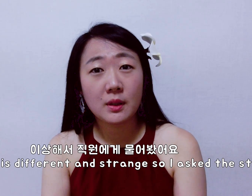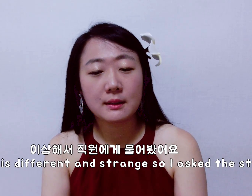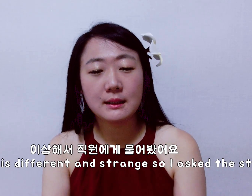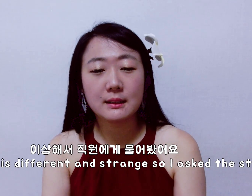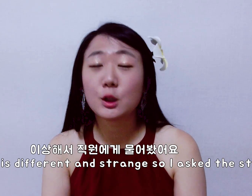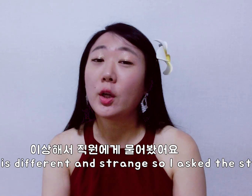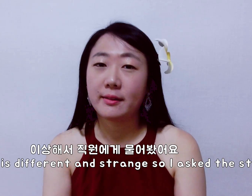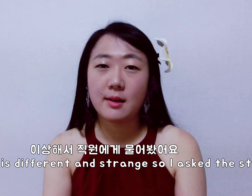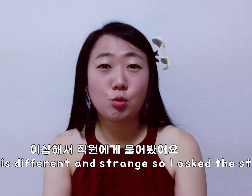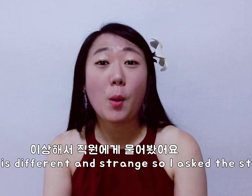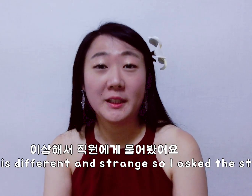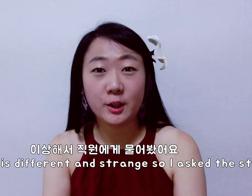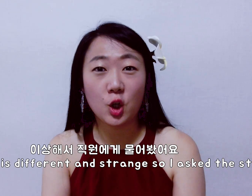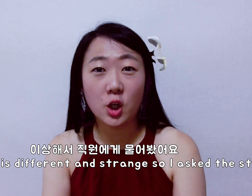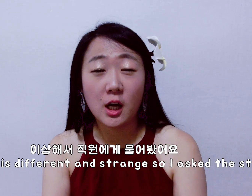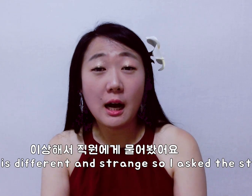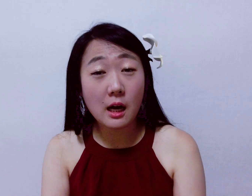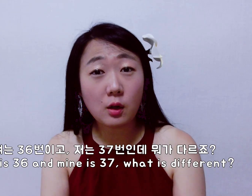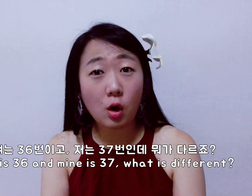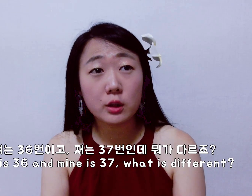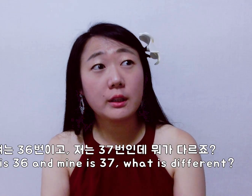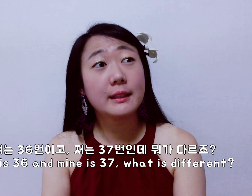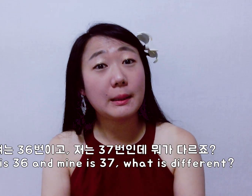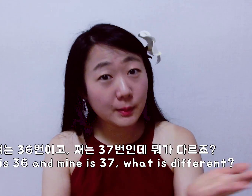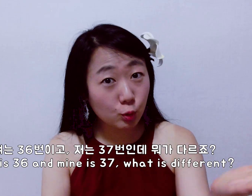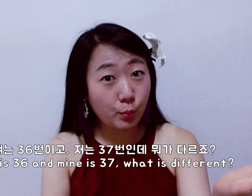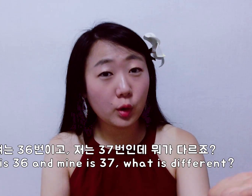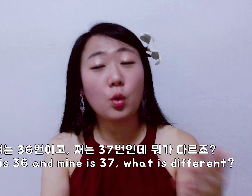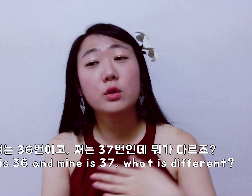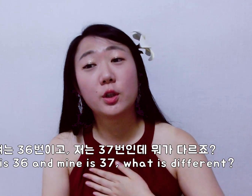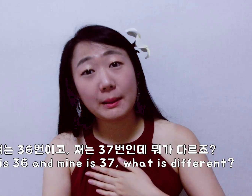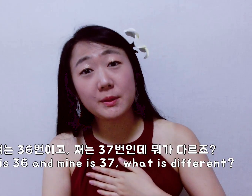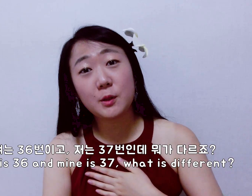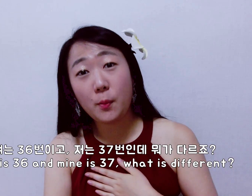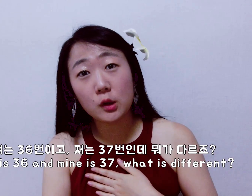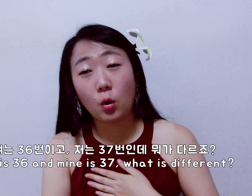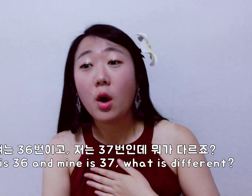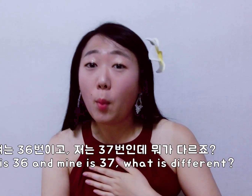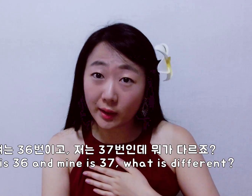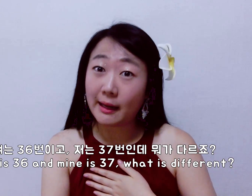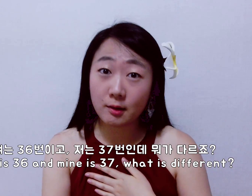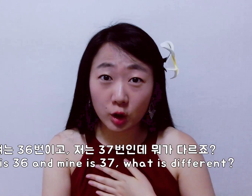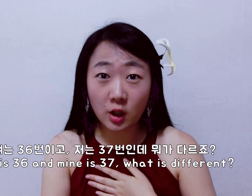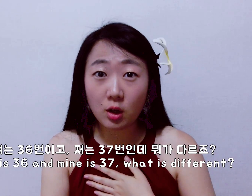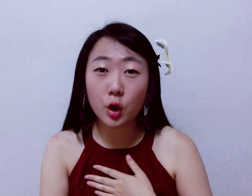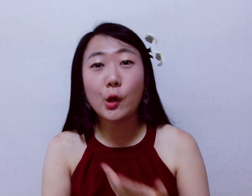달라서 이상해서 직원에게 물어 봤어요because it is different and strange so i asked the staff. 얘는 36번이고 저는 37번인데 뭐가 다르죠her is 36 and mine is 37 what is